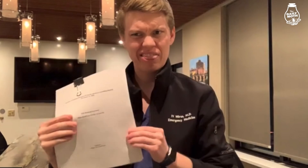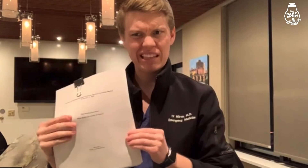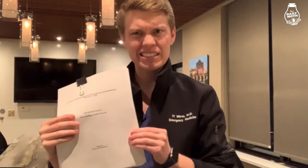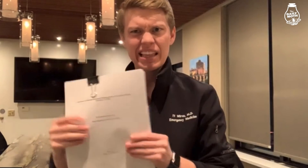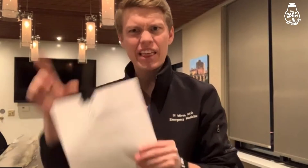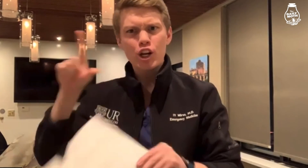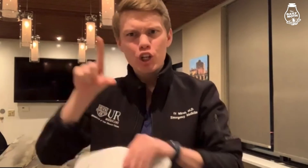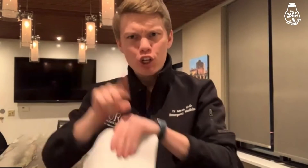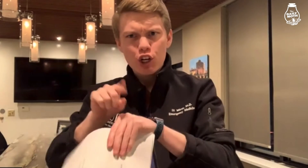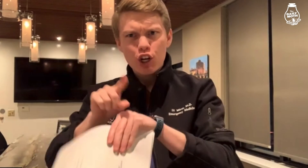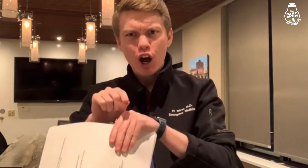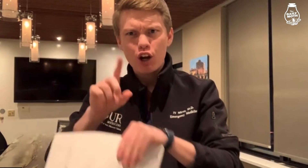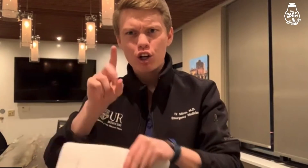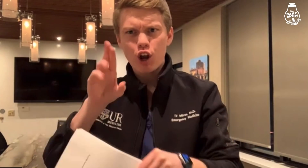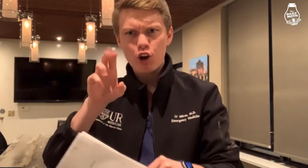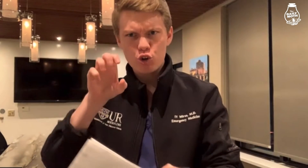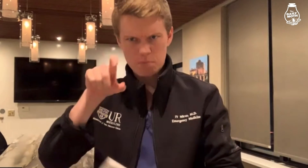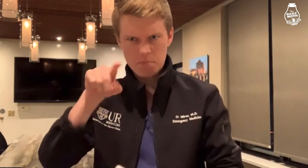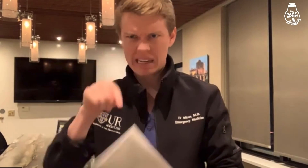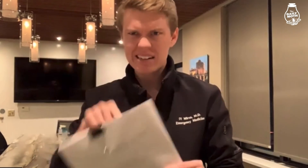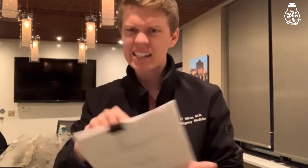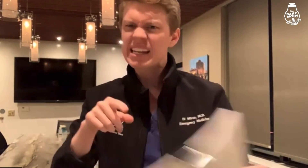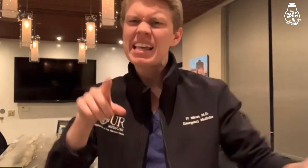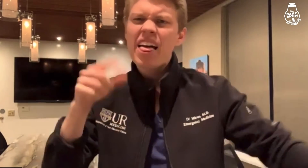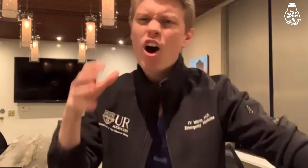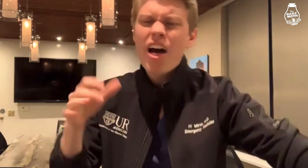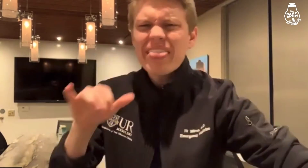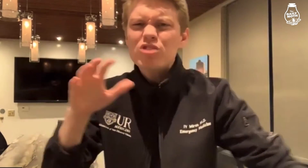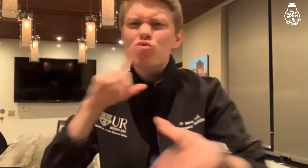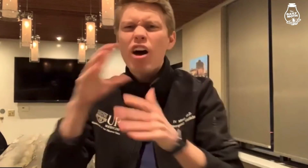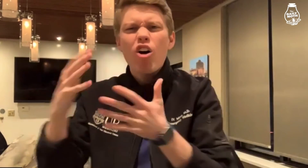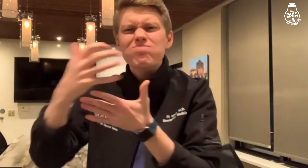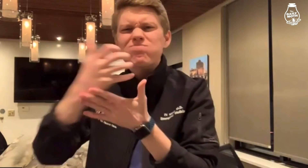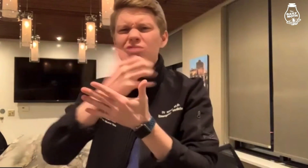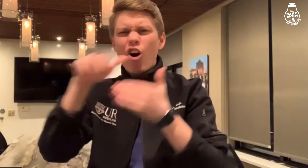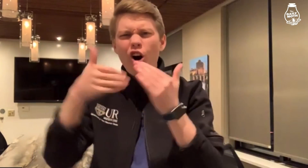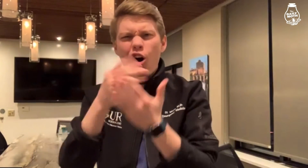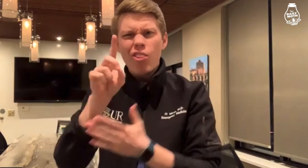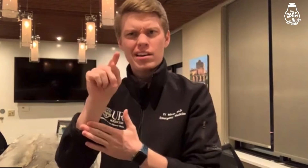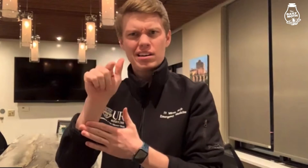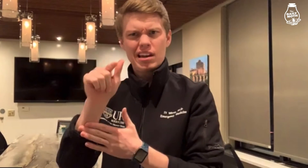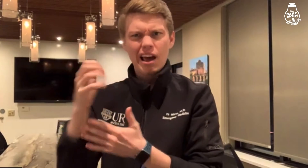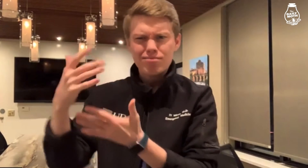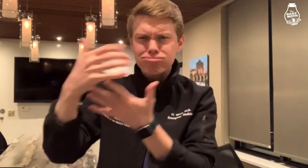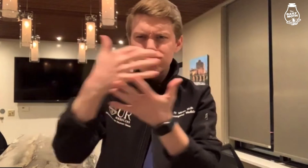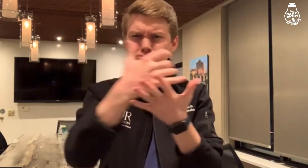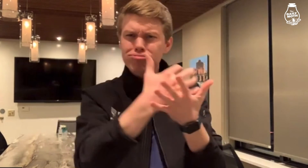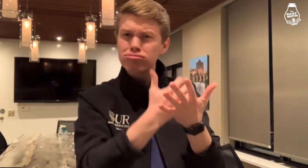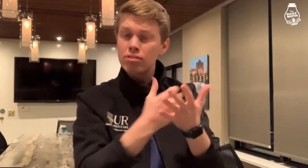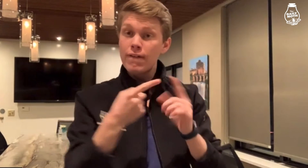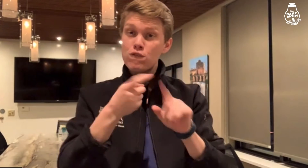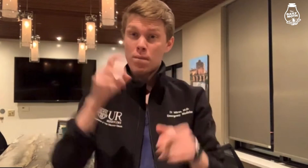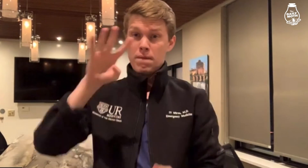In this document. It is a collection of all the studies from